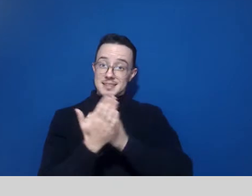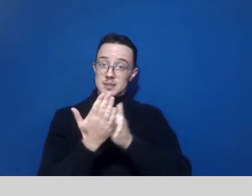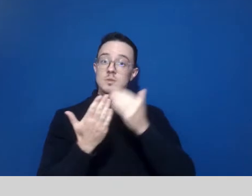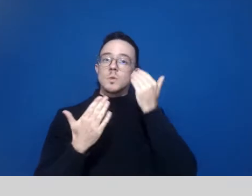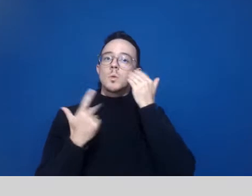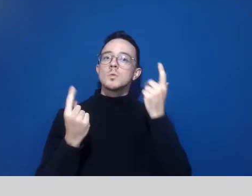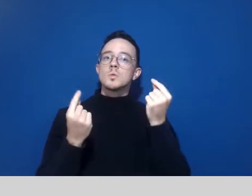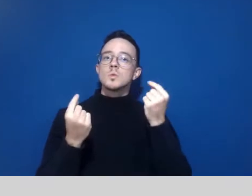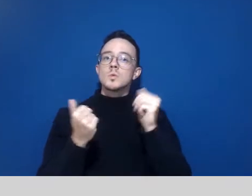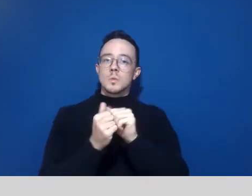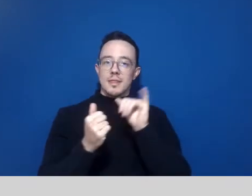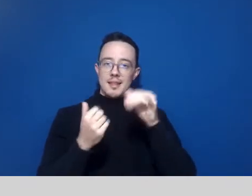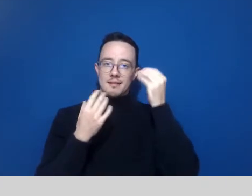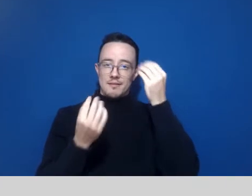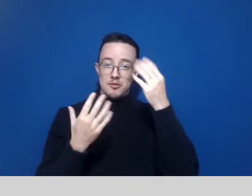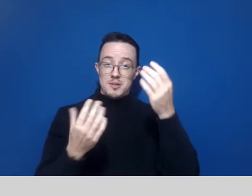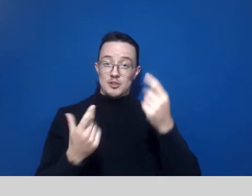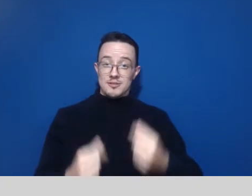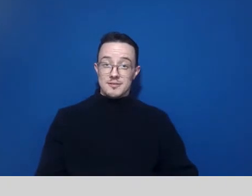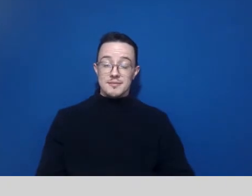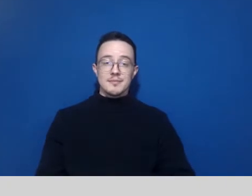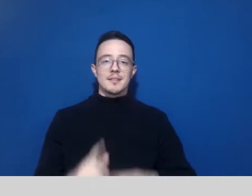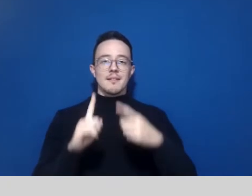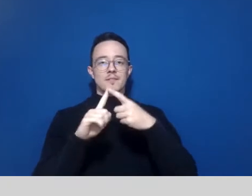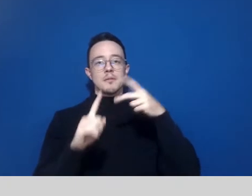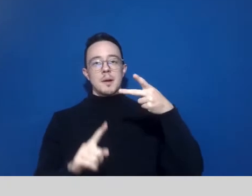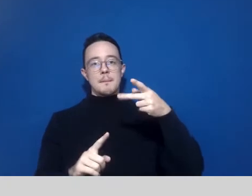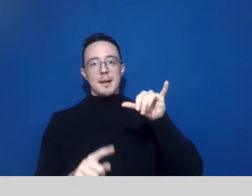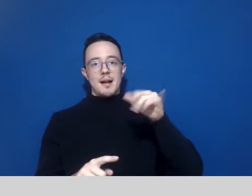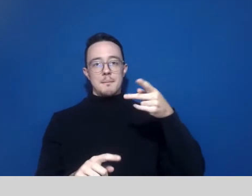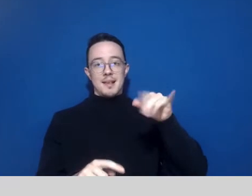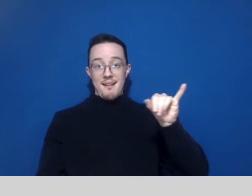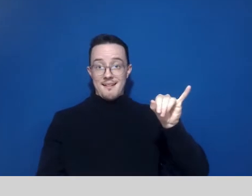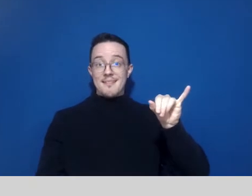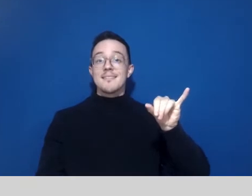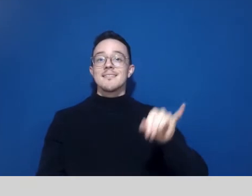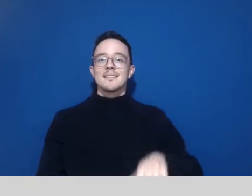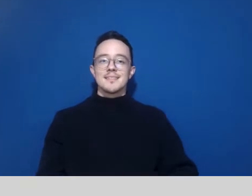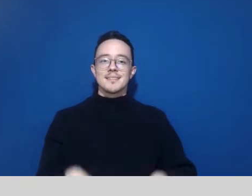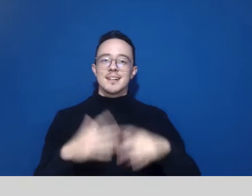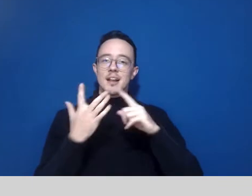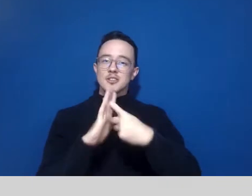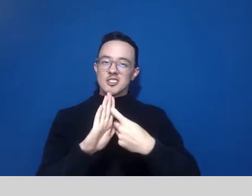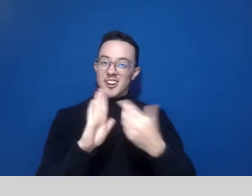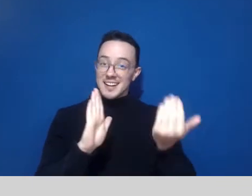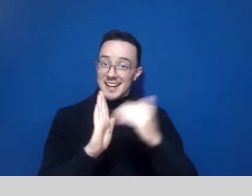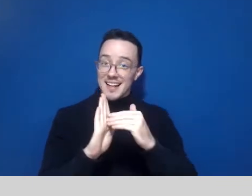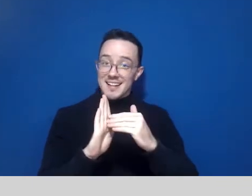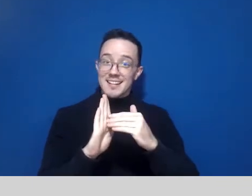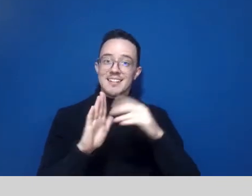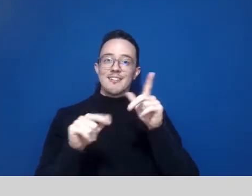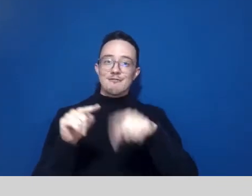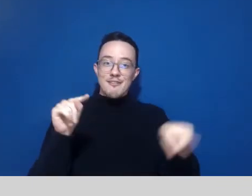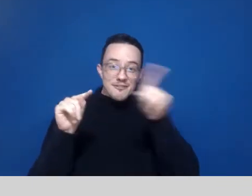to do with that data. This is being installed from PyPI. And now I can start Datasette up again. Hit refresh on this page.